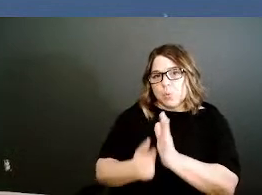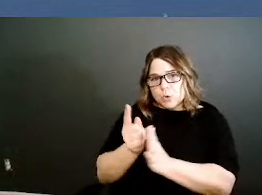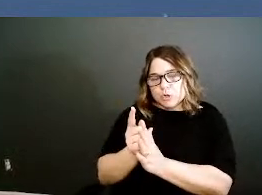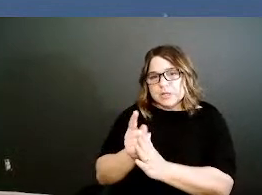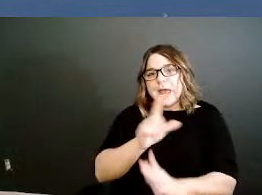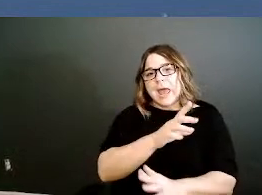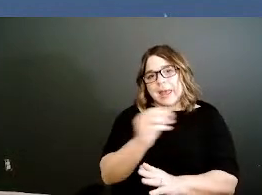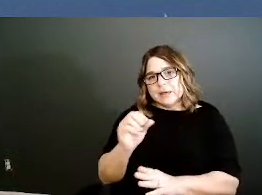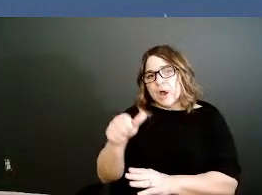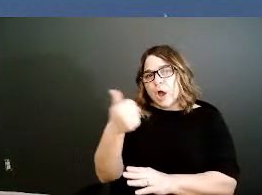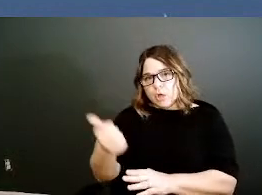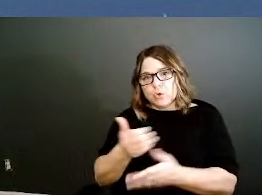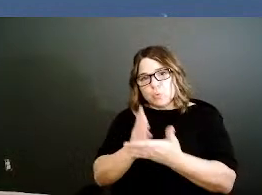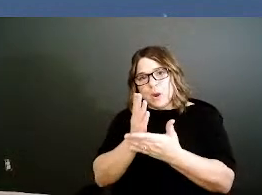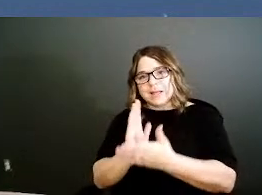THESE ABUSES IN MY RIGHTS AND NOT JUST MY RIGHTS BUT ALL